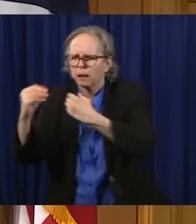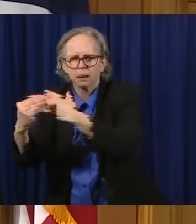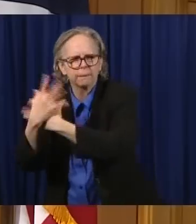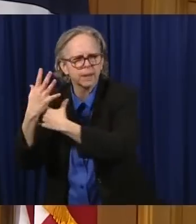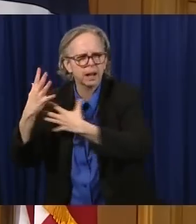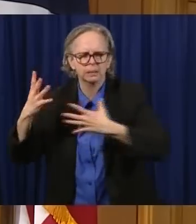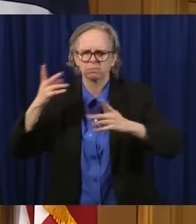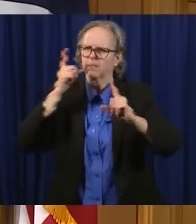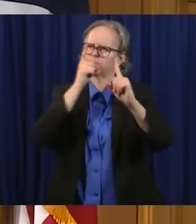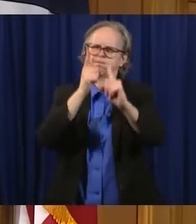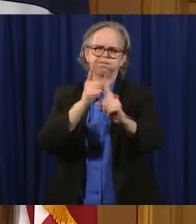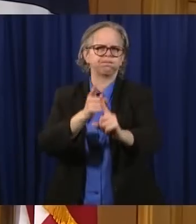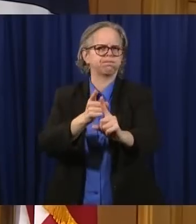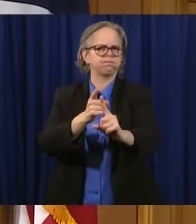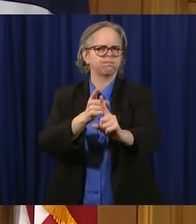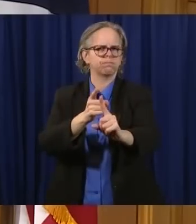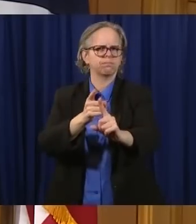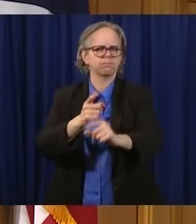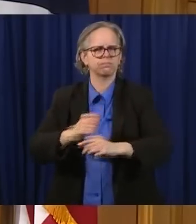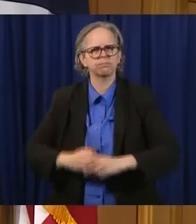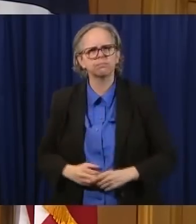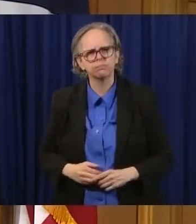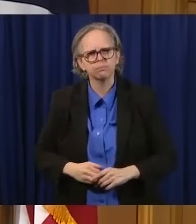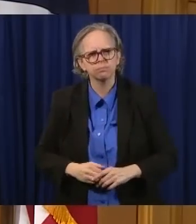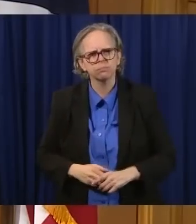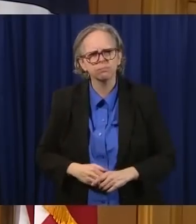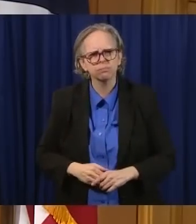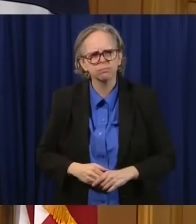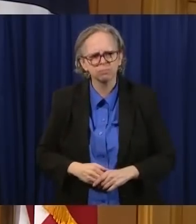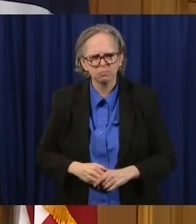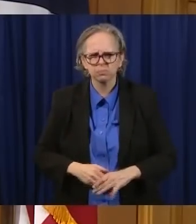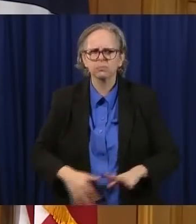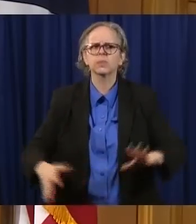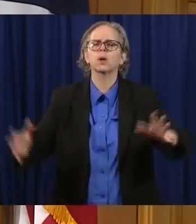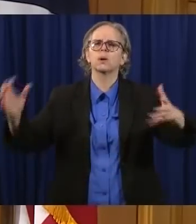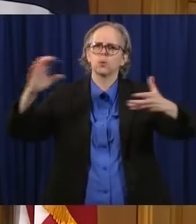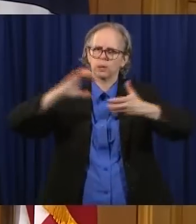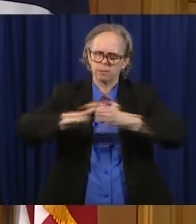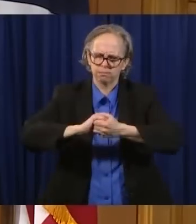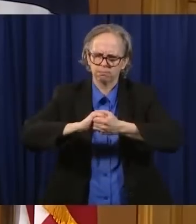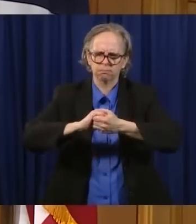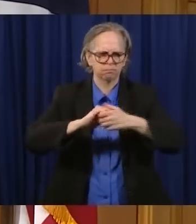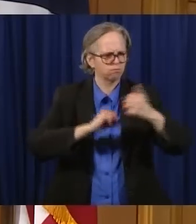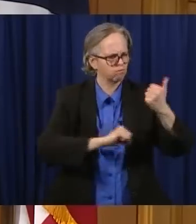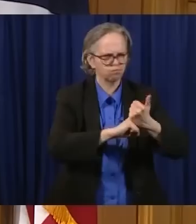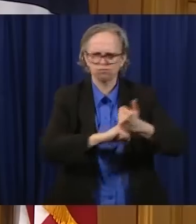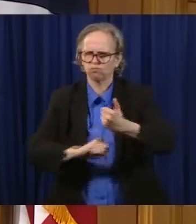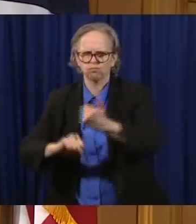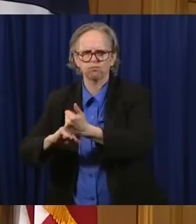LIEUTENANT GOVERNOR JON HUSTED. WE'LL TAKE THE BEST ADVICE, BUT